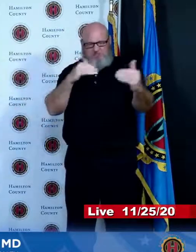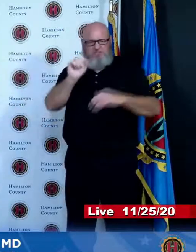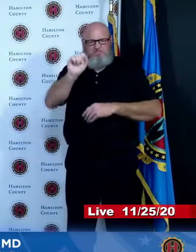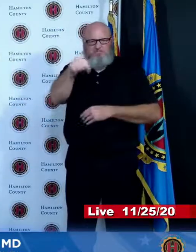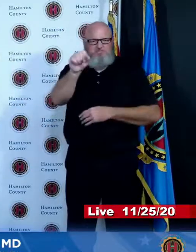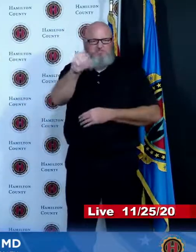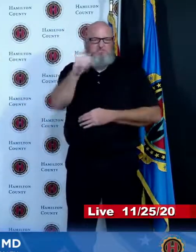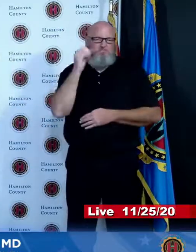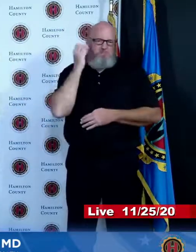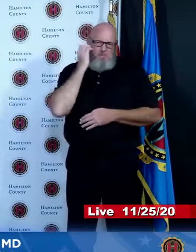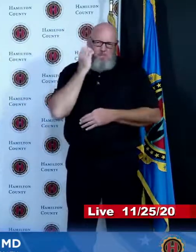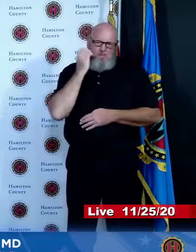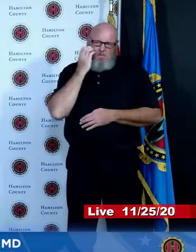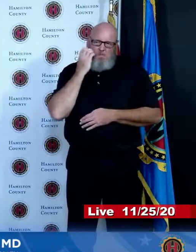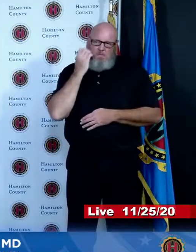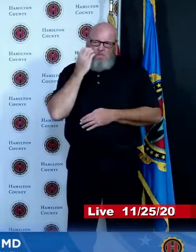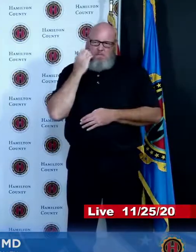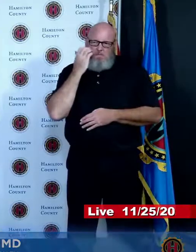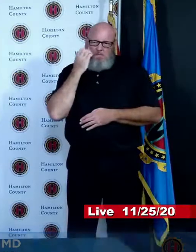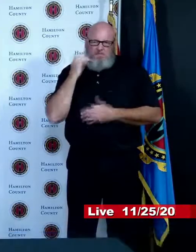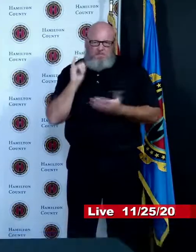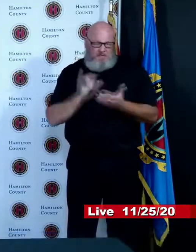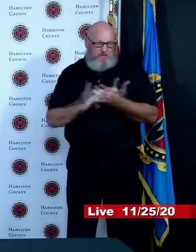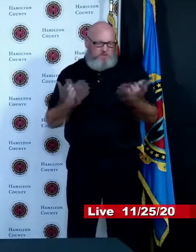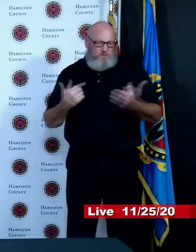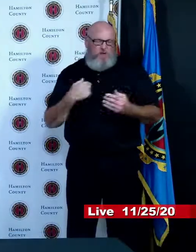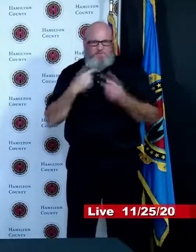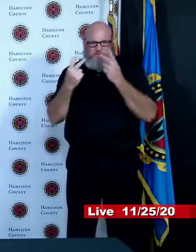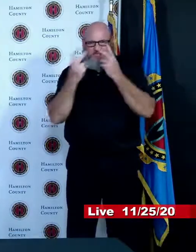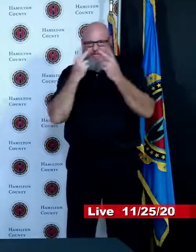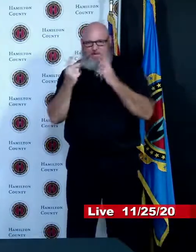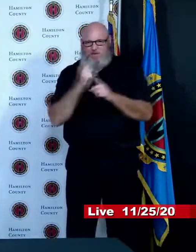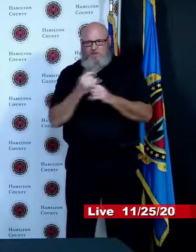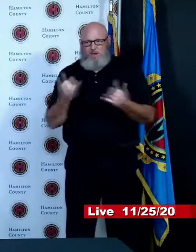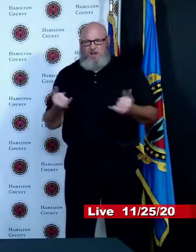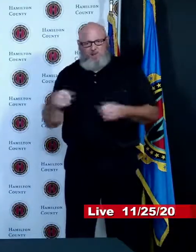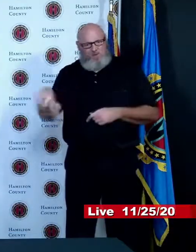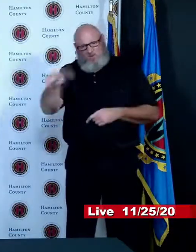I'm seeing from the community unaware so thank you very much that's all the questions I have everyone